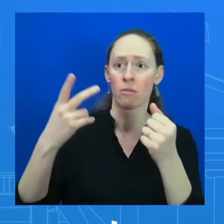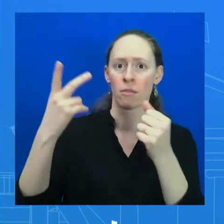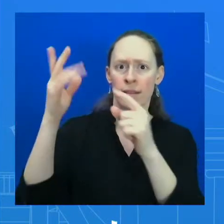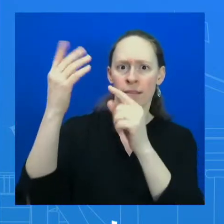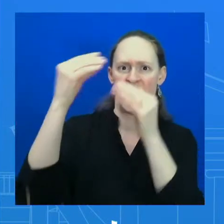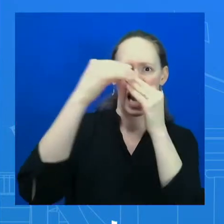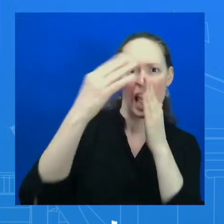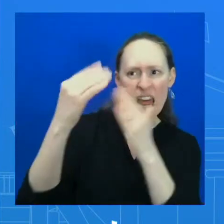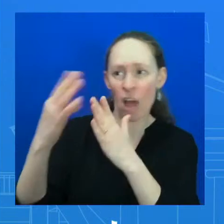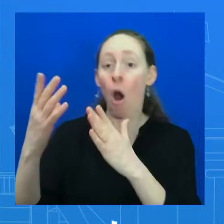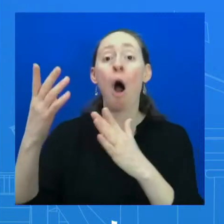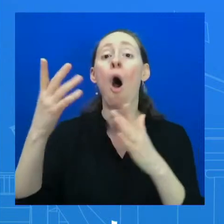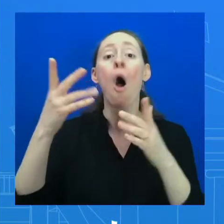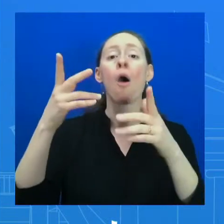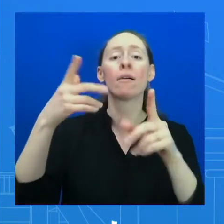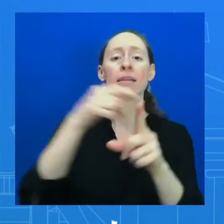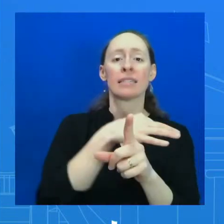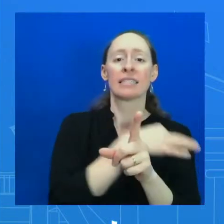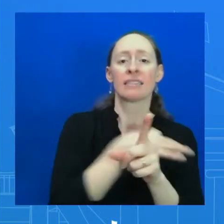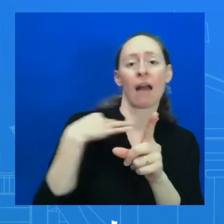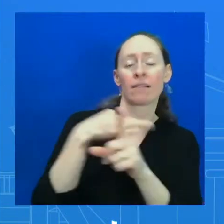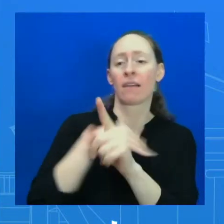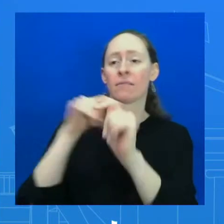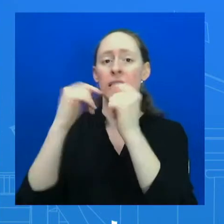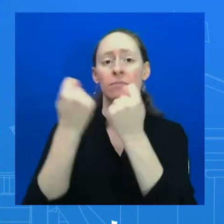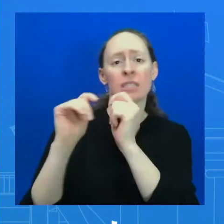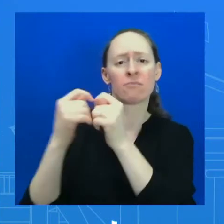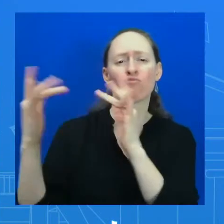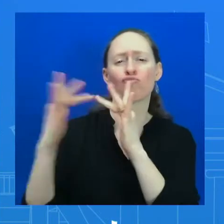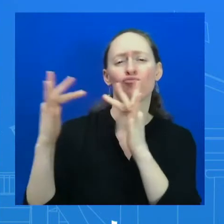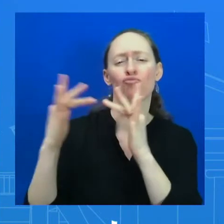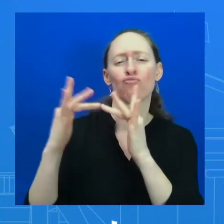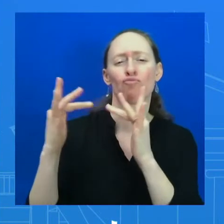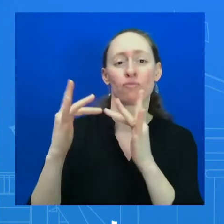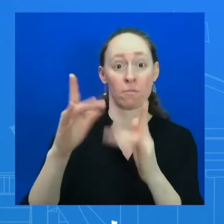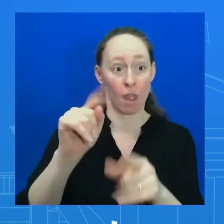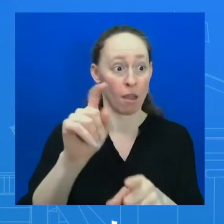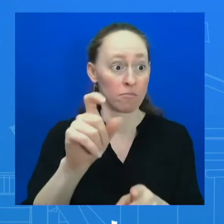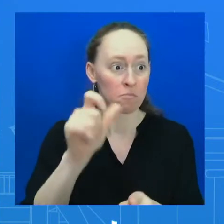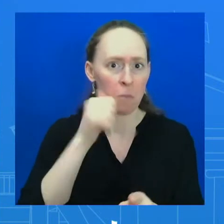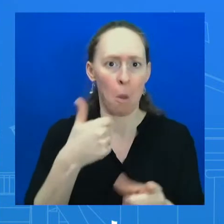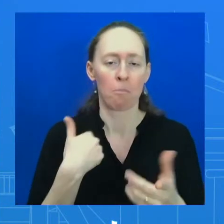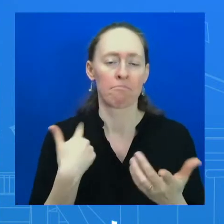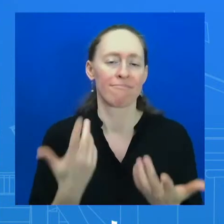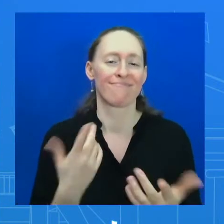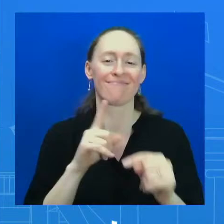Just don't have anything to confirm at this time. The Press: And on -- on Uganda. A court upheld the anti-LGBTThe Press: